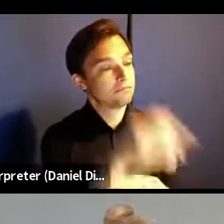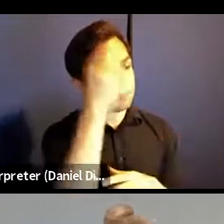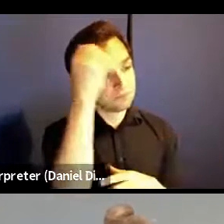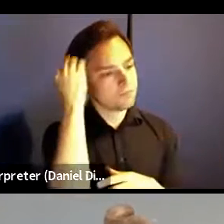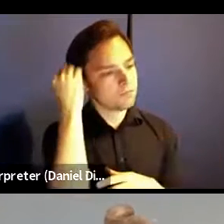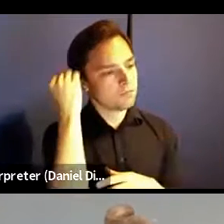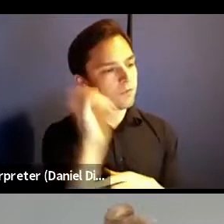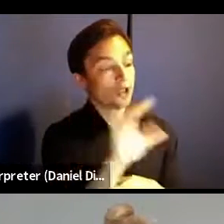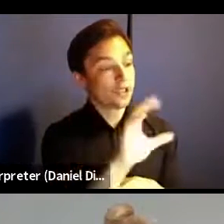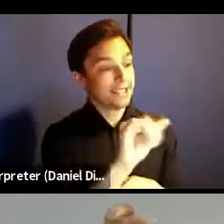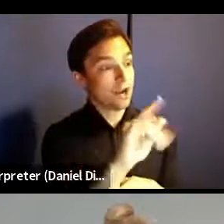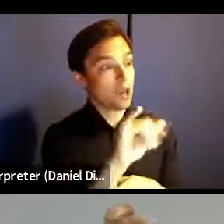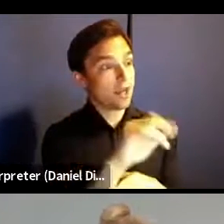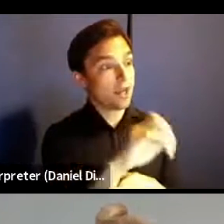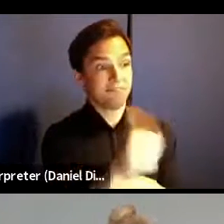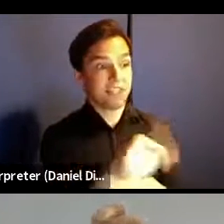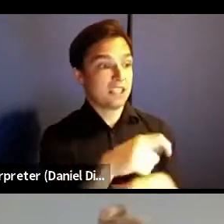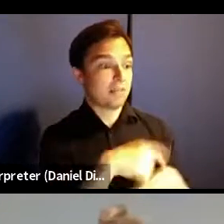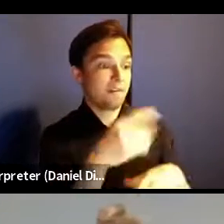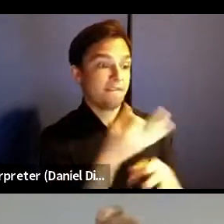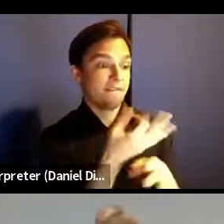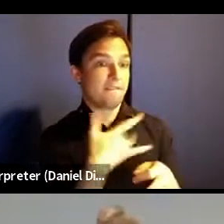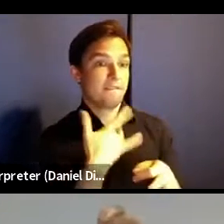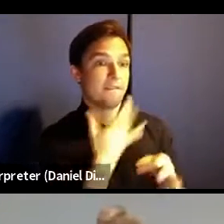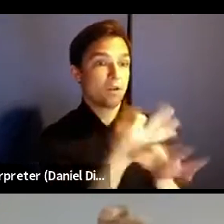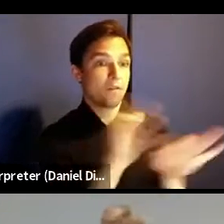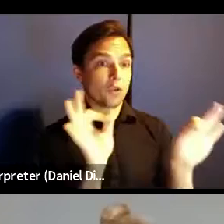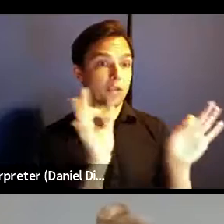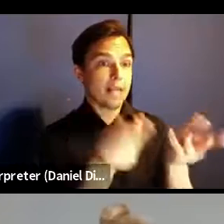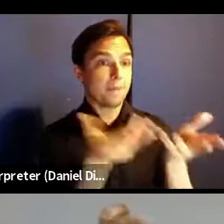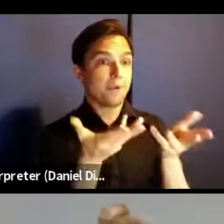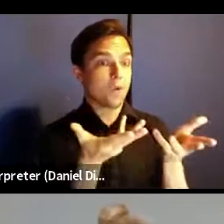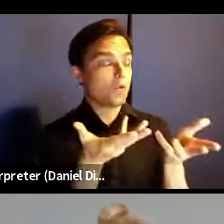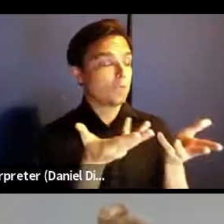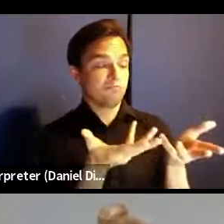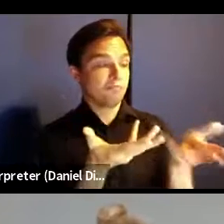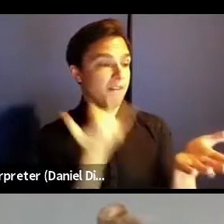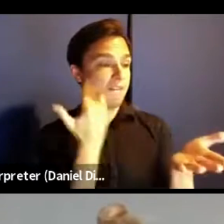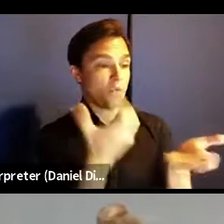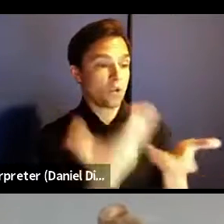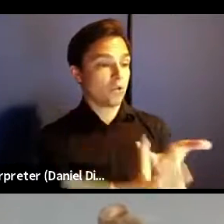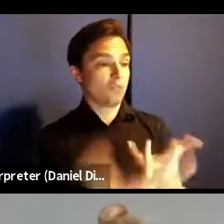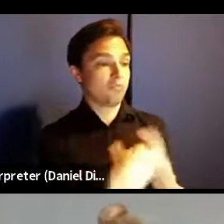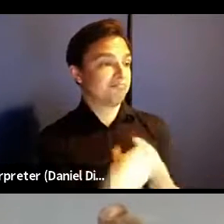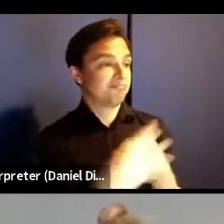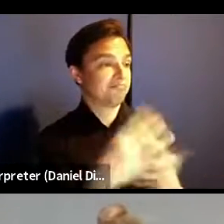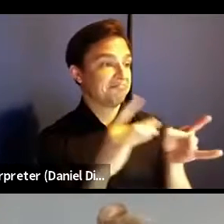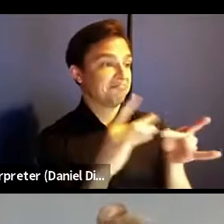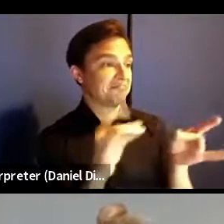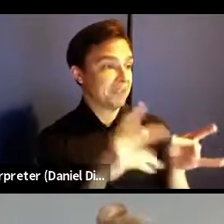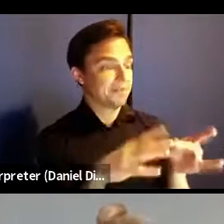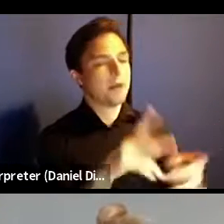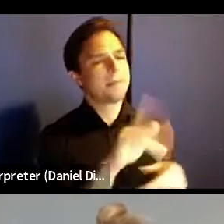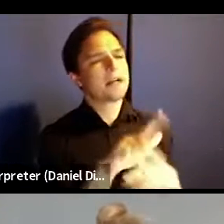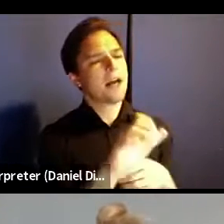we always want you, you feel free to let me know. Yeah, if you wanna come in. Kyle, what role does education